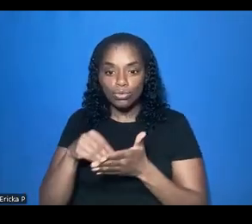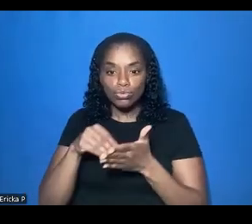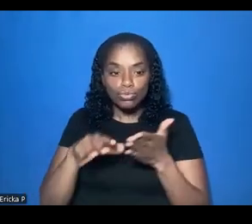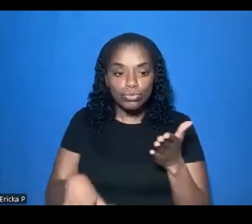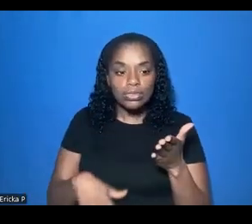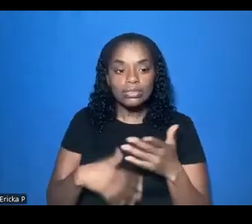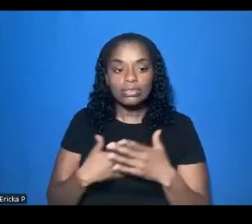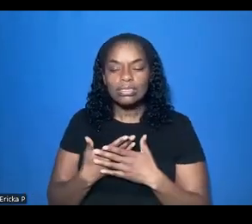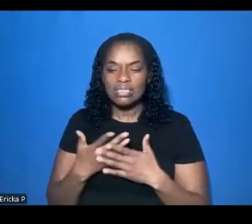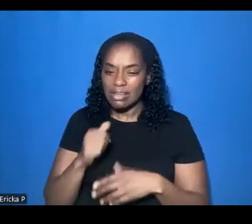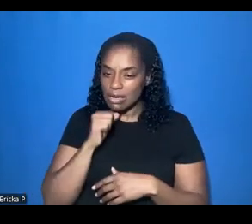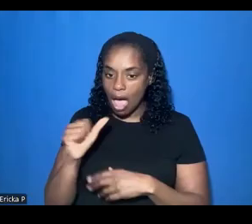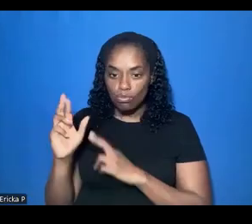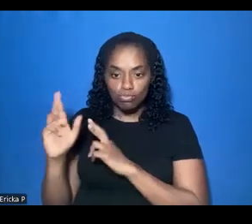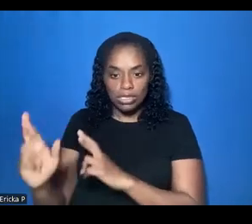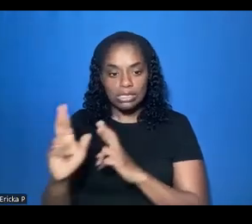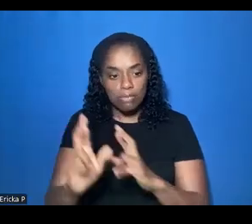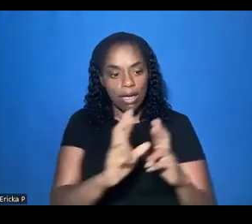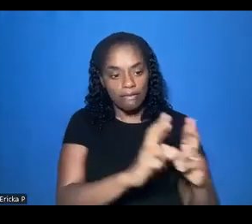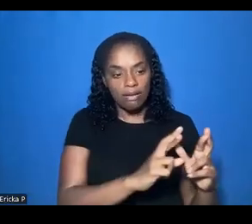Being disrespectful, rough playing.